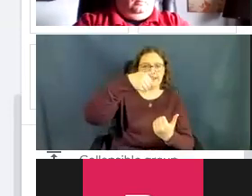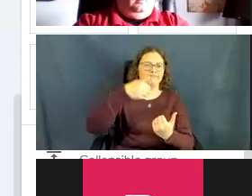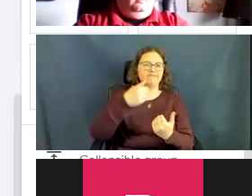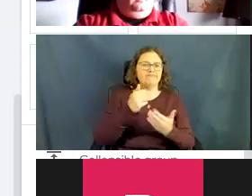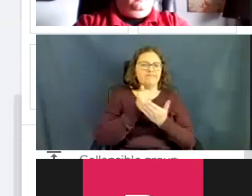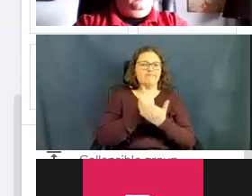scoop.